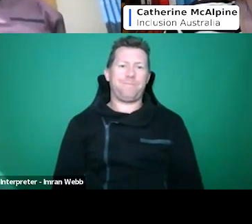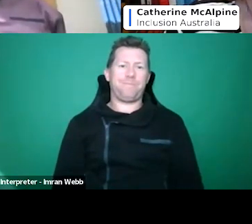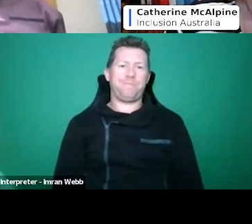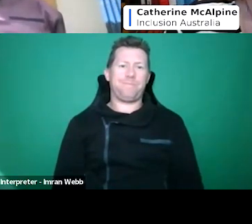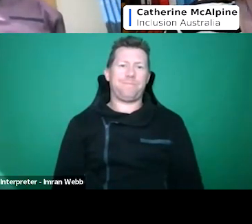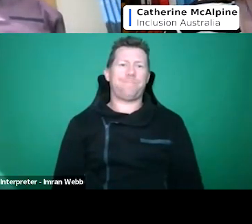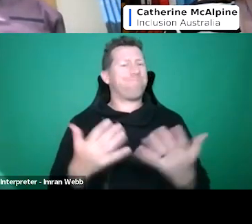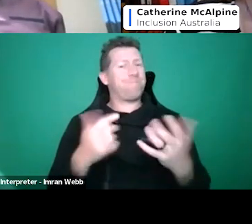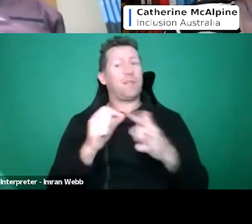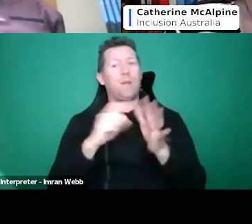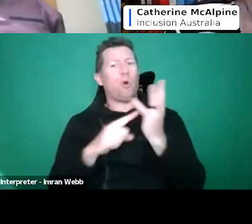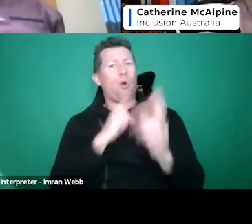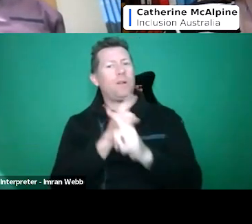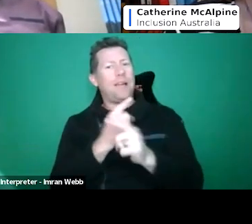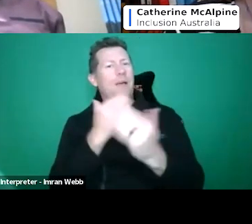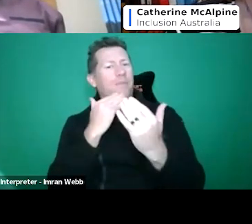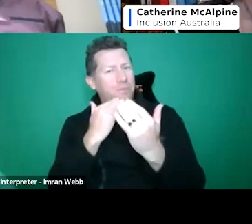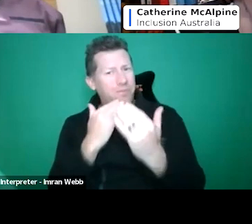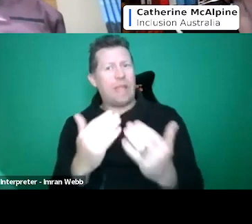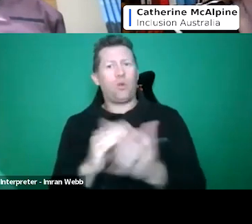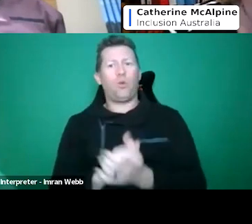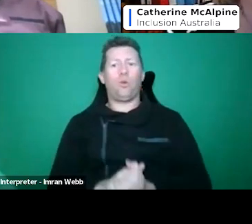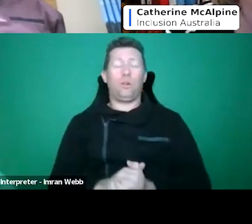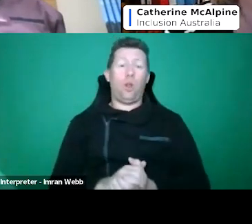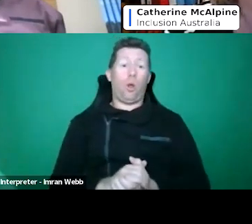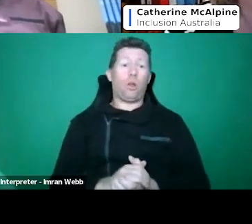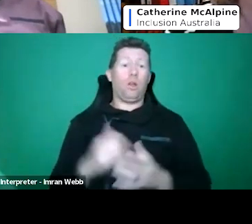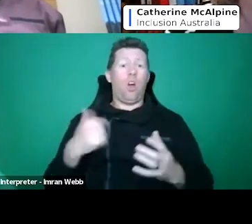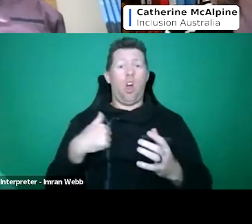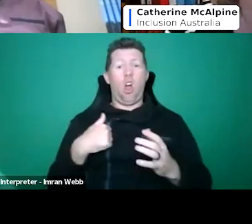Thank you. So, I'm going to for my reflection, I'm